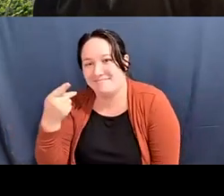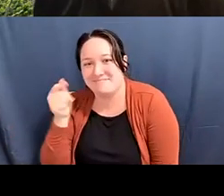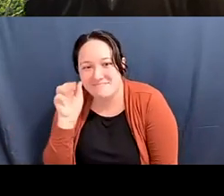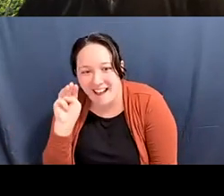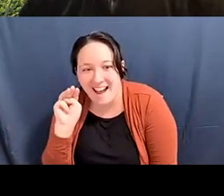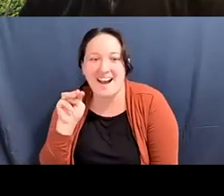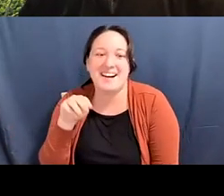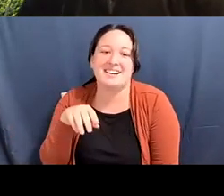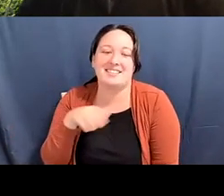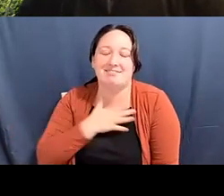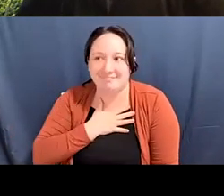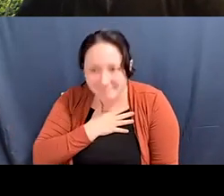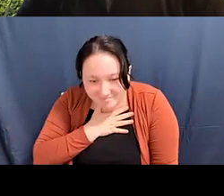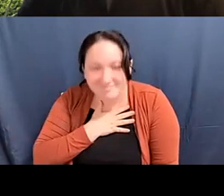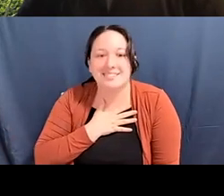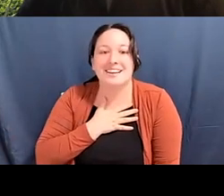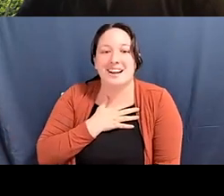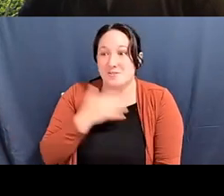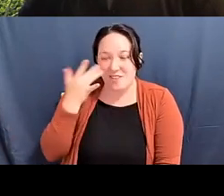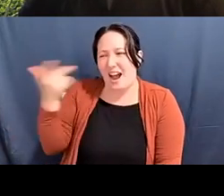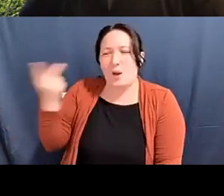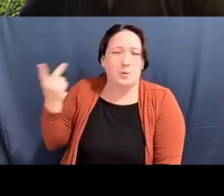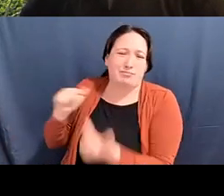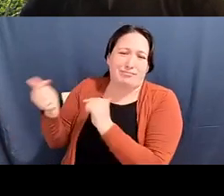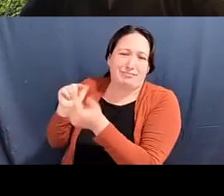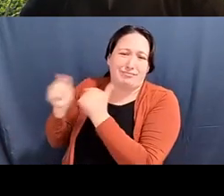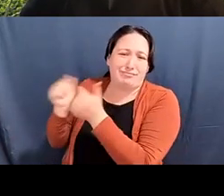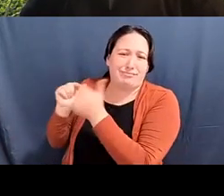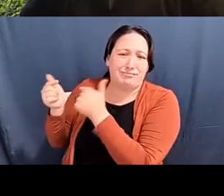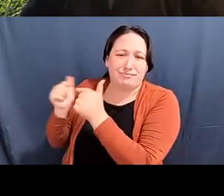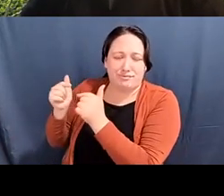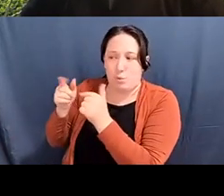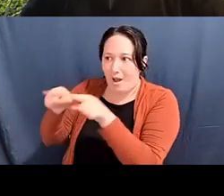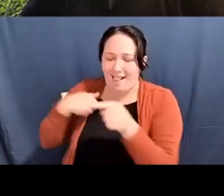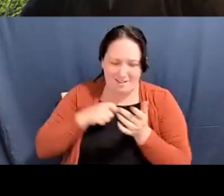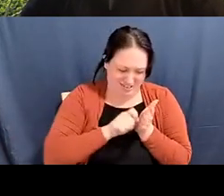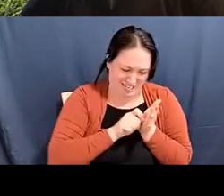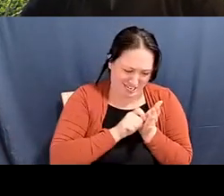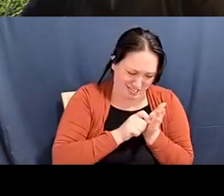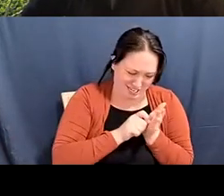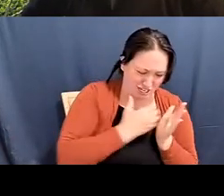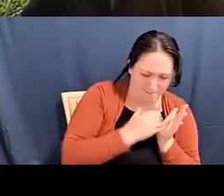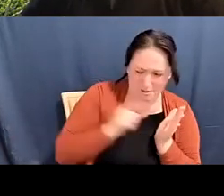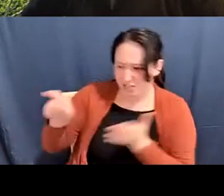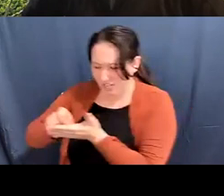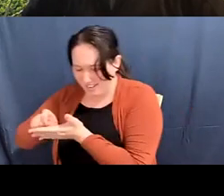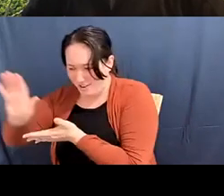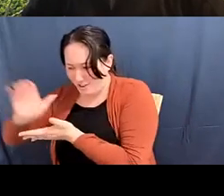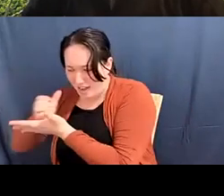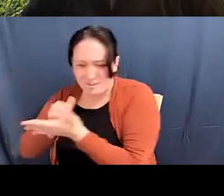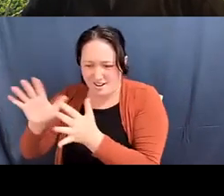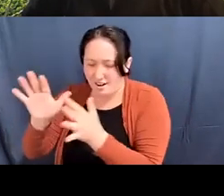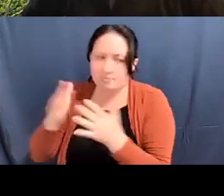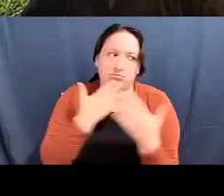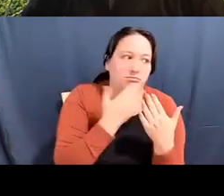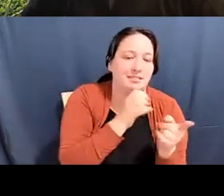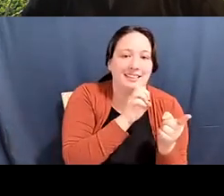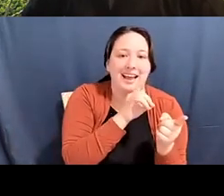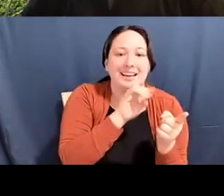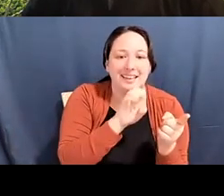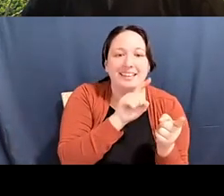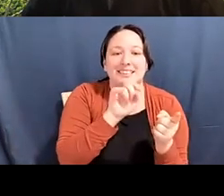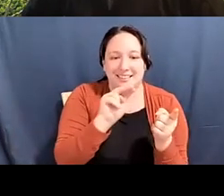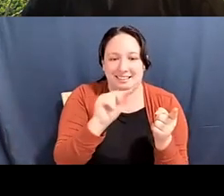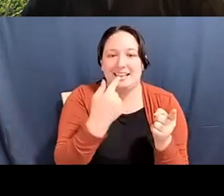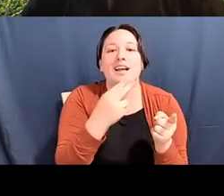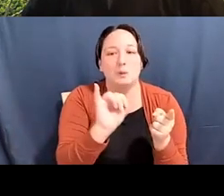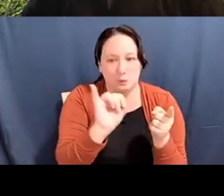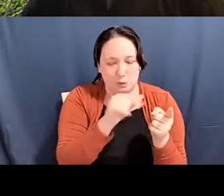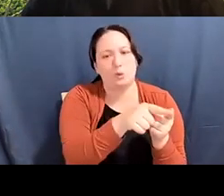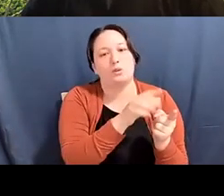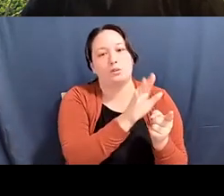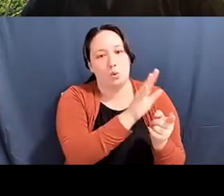Katherine Lee: who, you know, within dialogue with me as... as we were writing the chapters and also Eddy Zhang, whose work is also featured in this anthology. So my chapter is actually